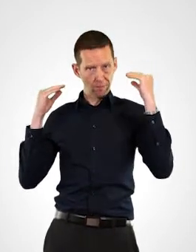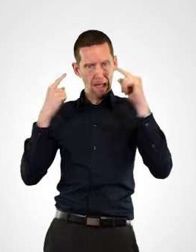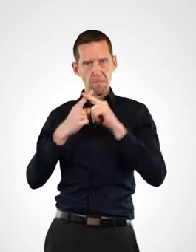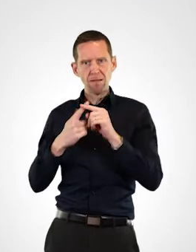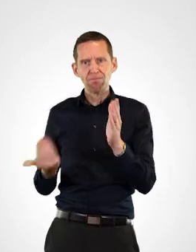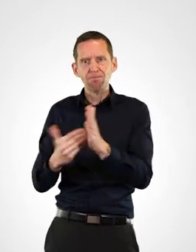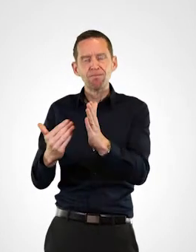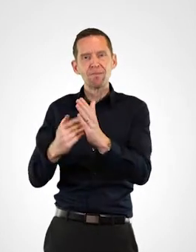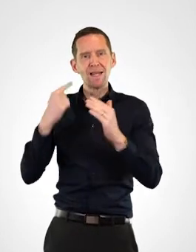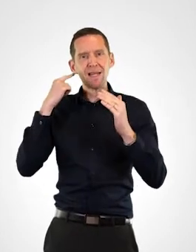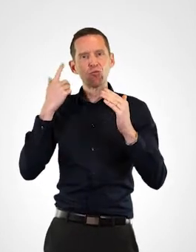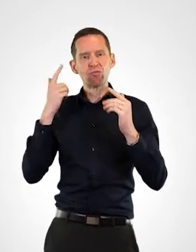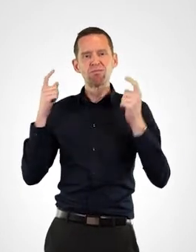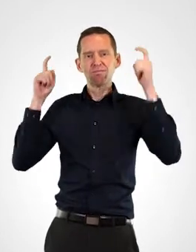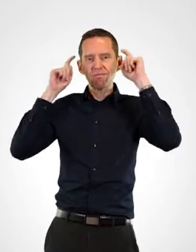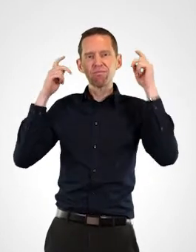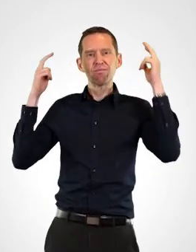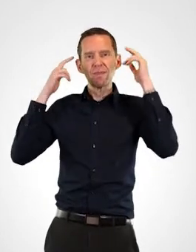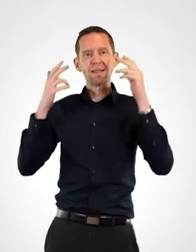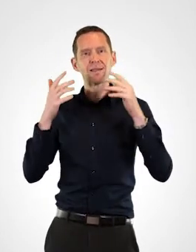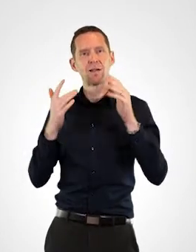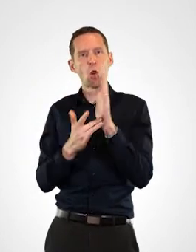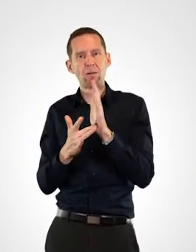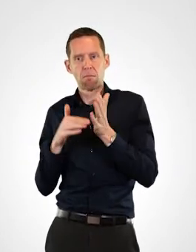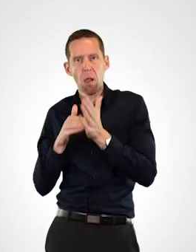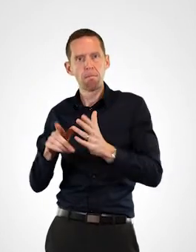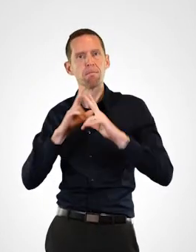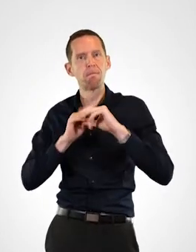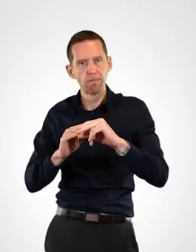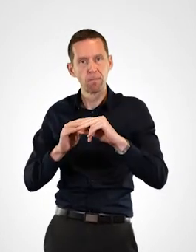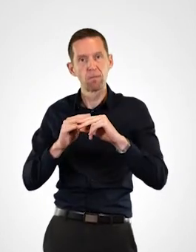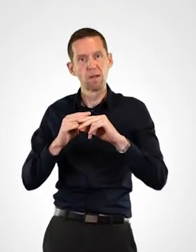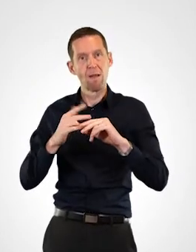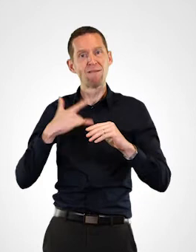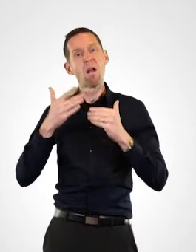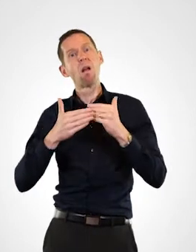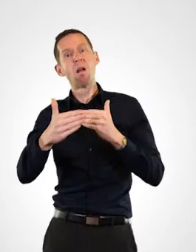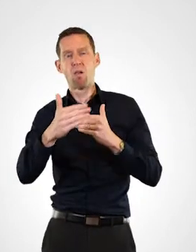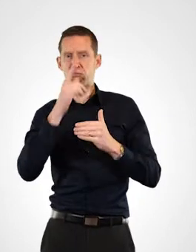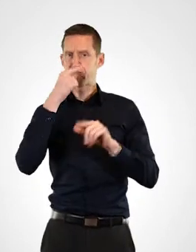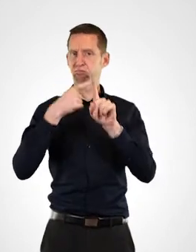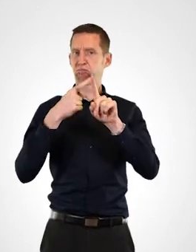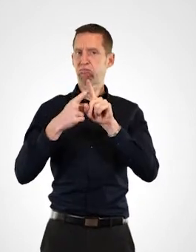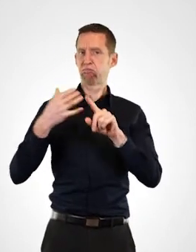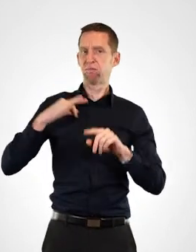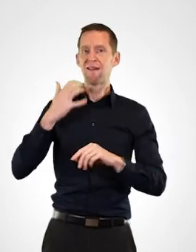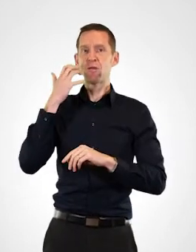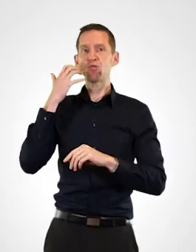and hearing technologies on vocal development and how we have a much brighter future for developing speech in children who are deaf